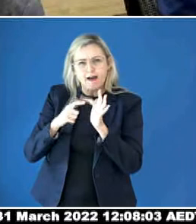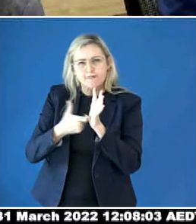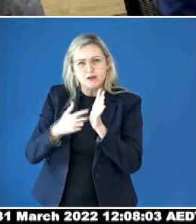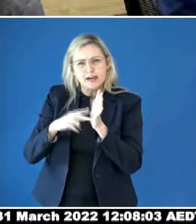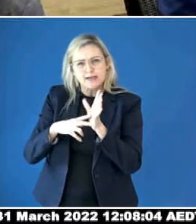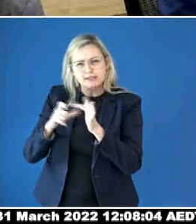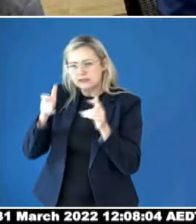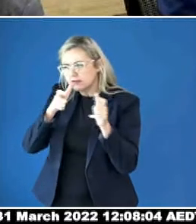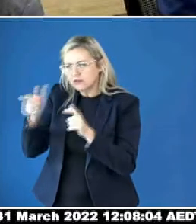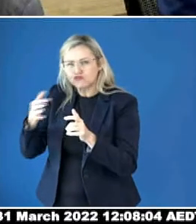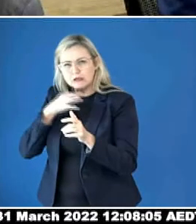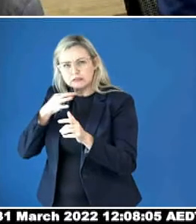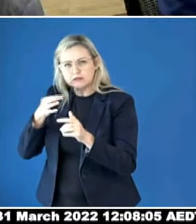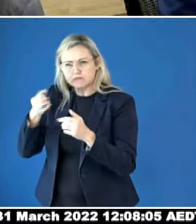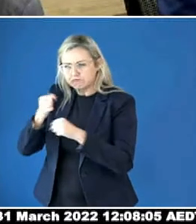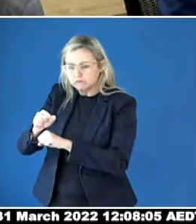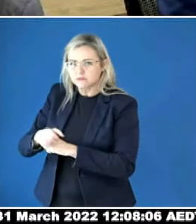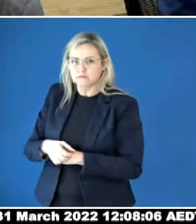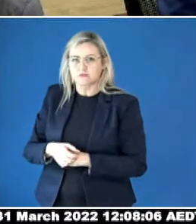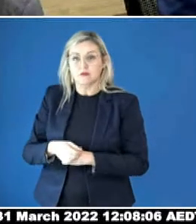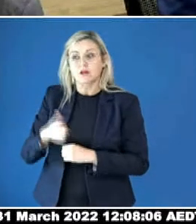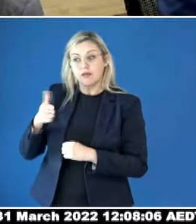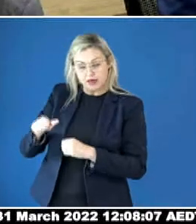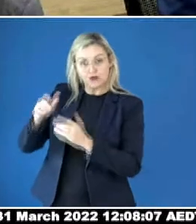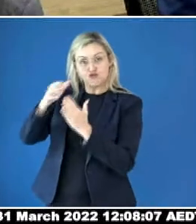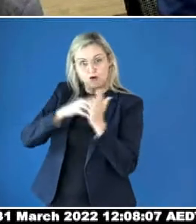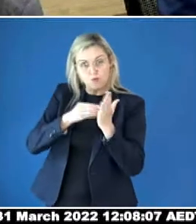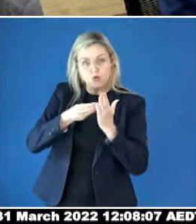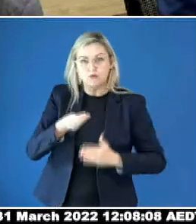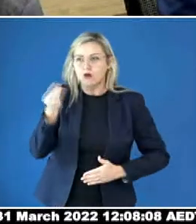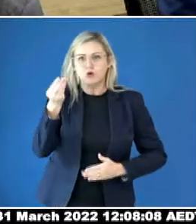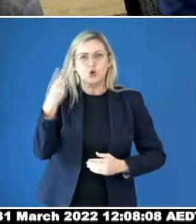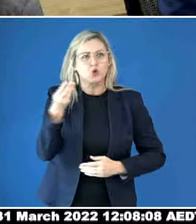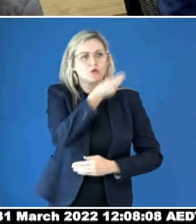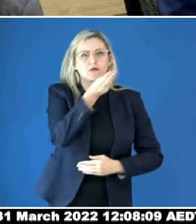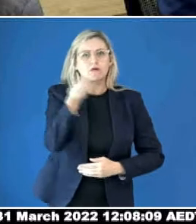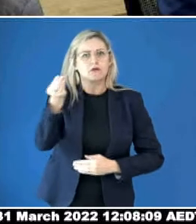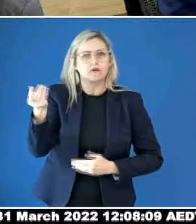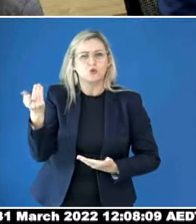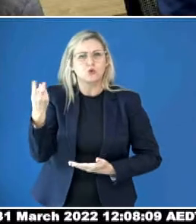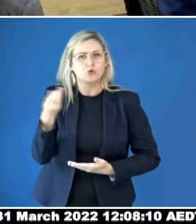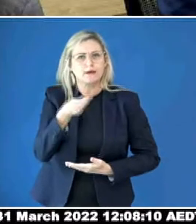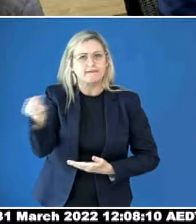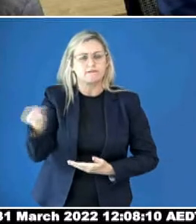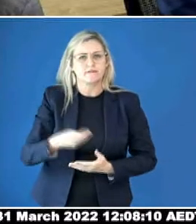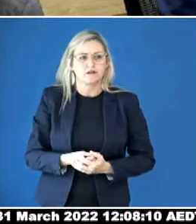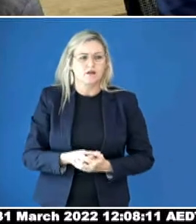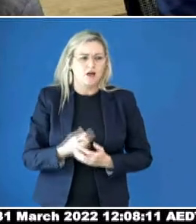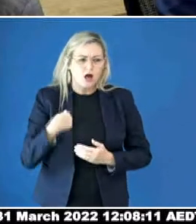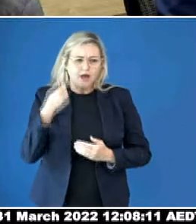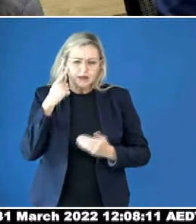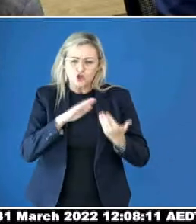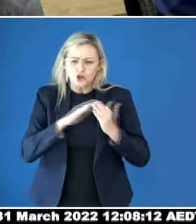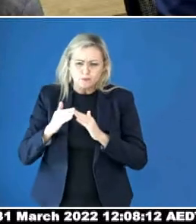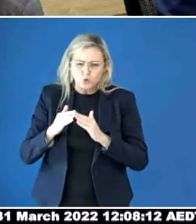To the community services - no, the Community Care Governance Committee.